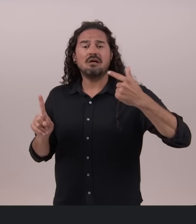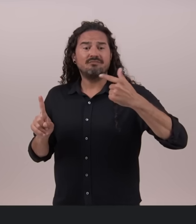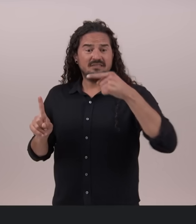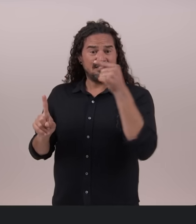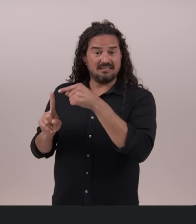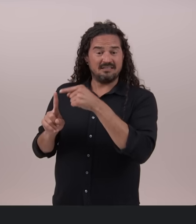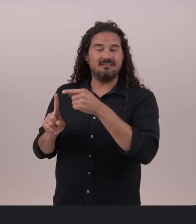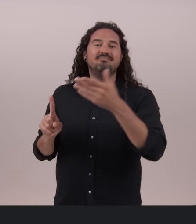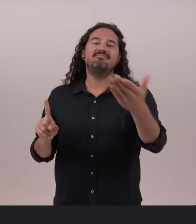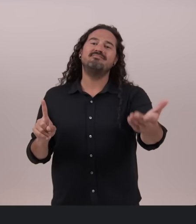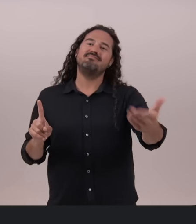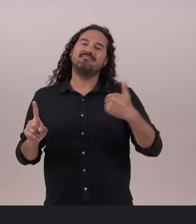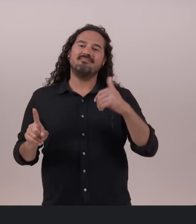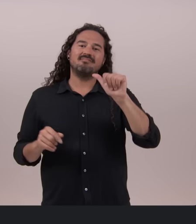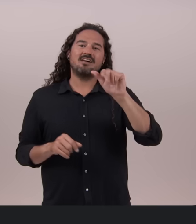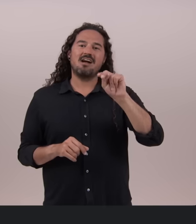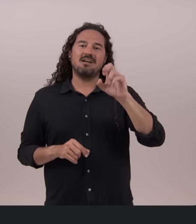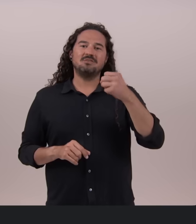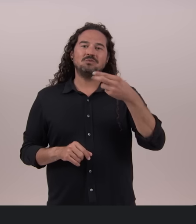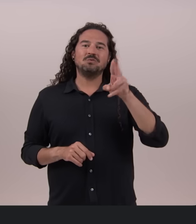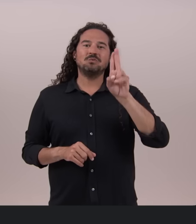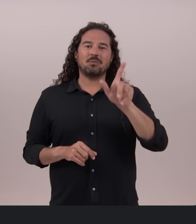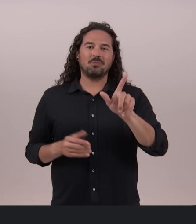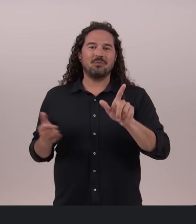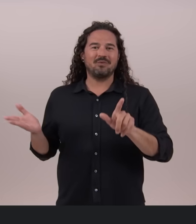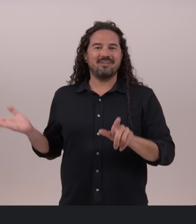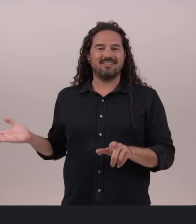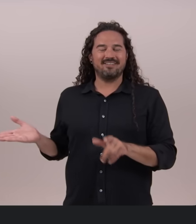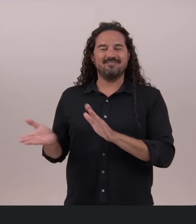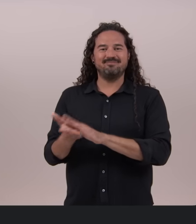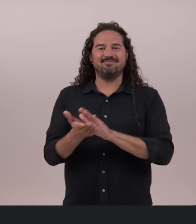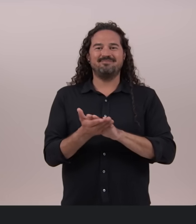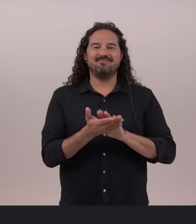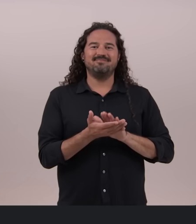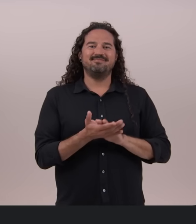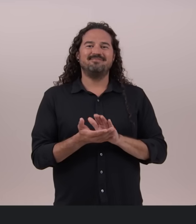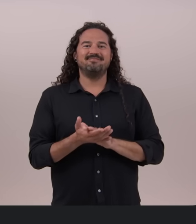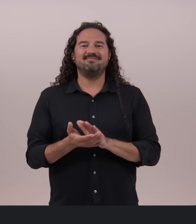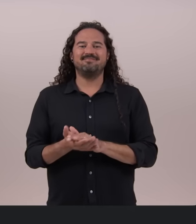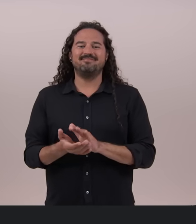please welcome Anshul to the stage!